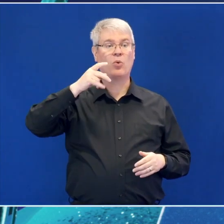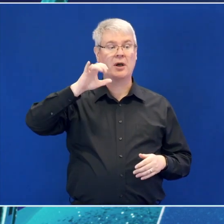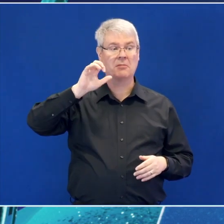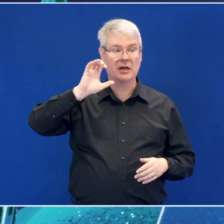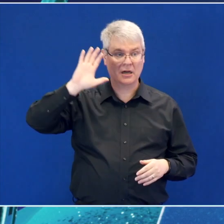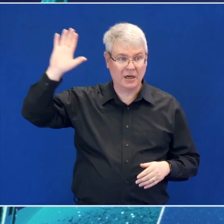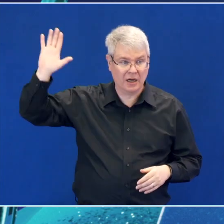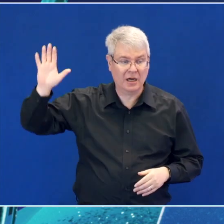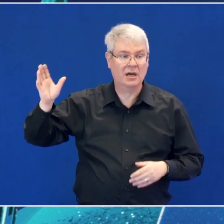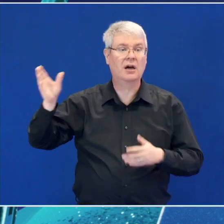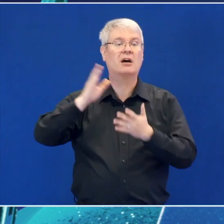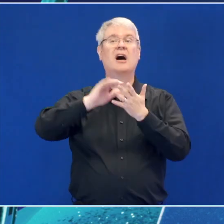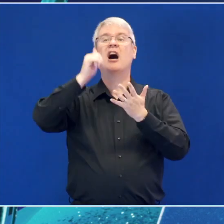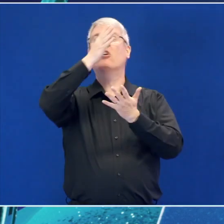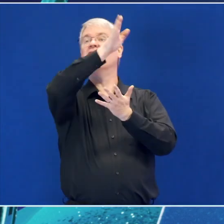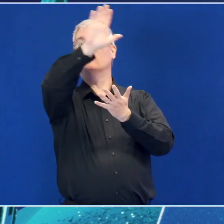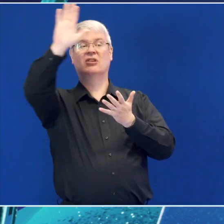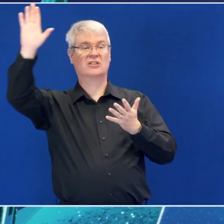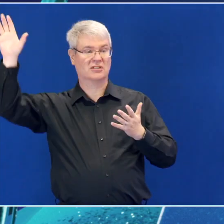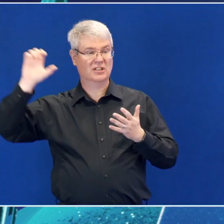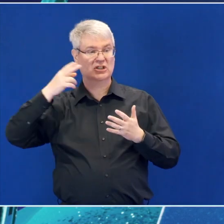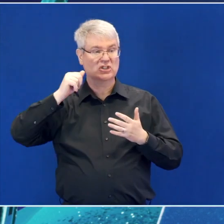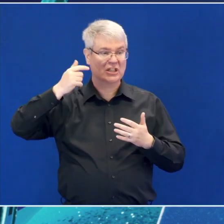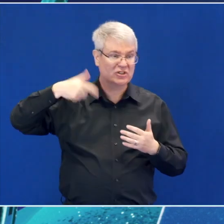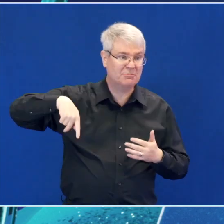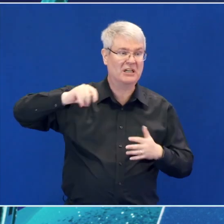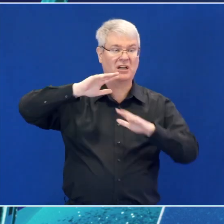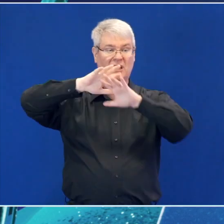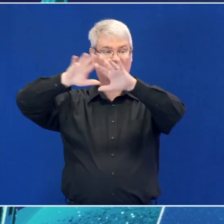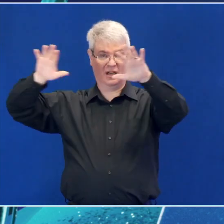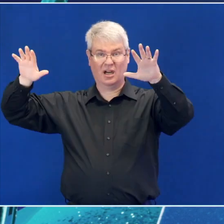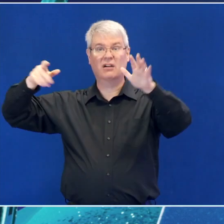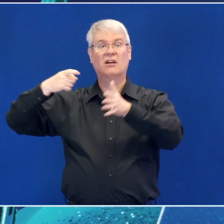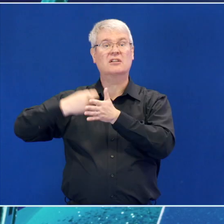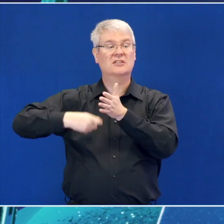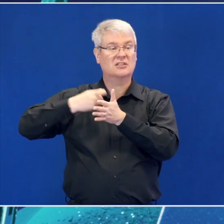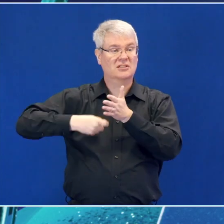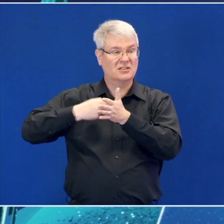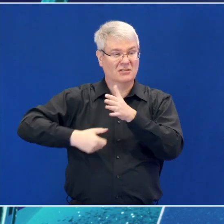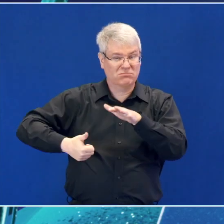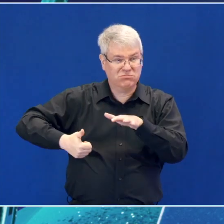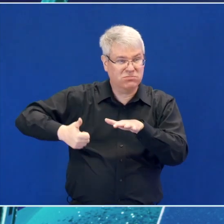But now you start to see the proximal has changed. So token cost becomes a big thing.